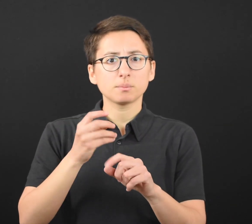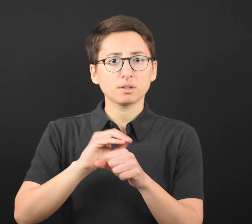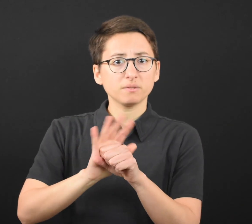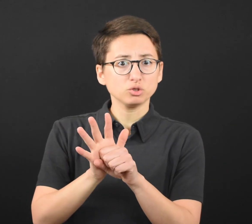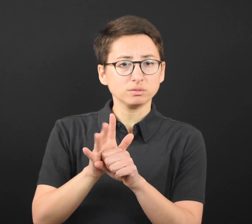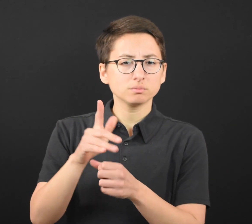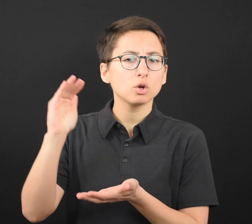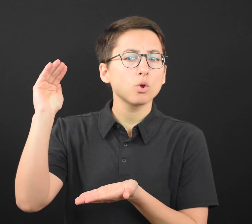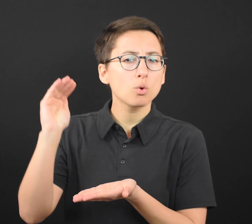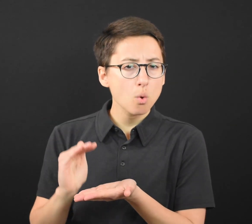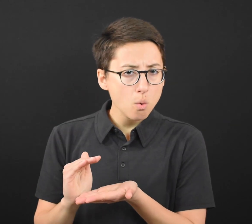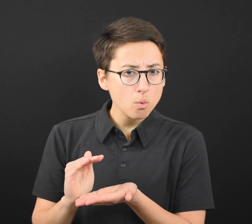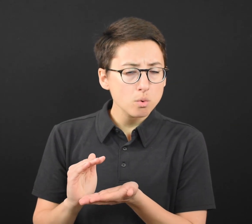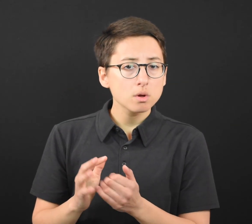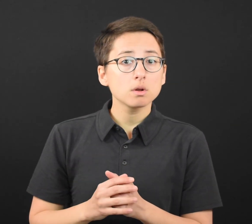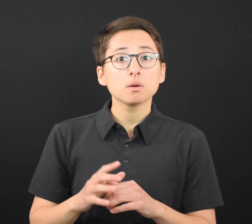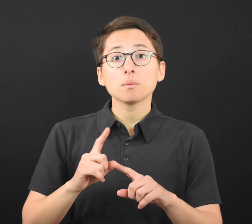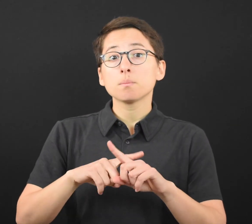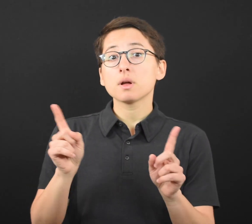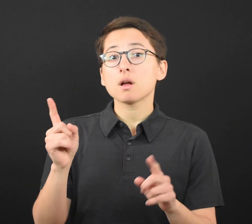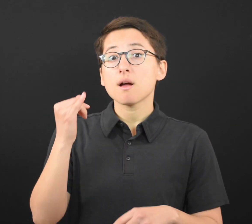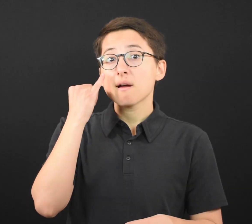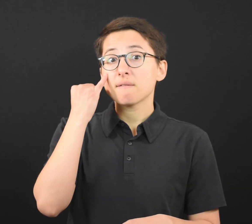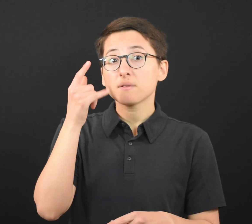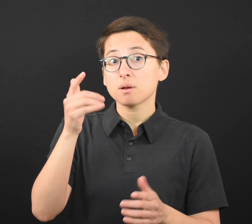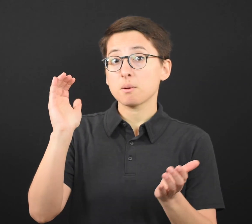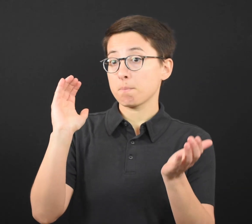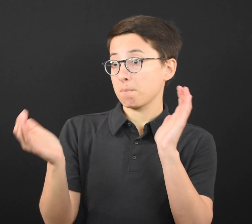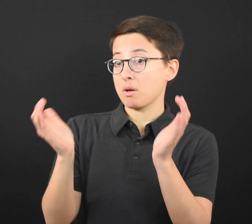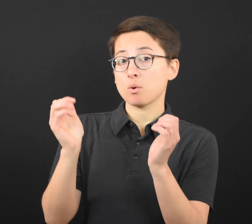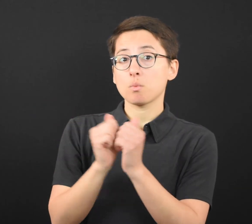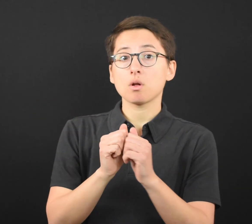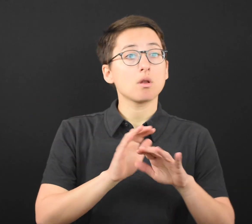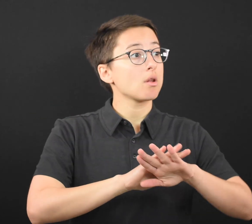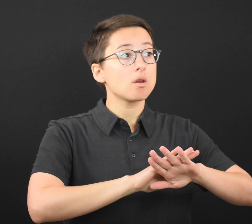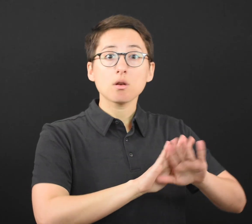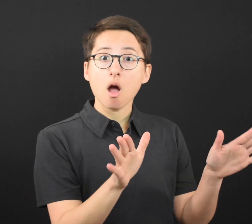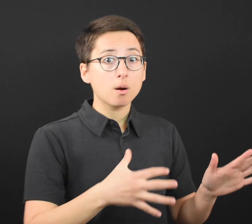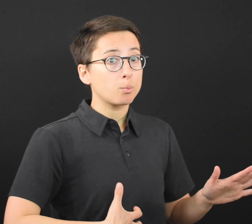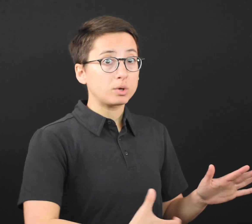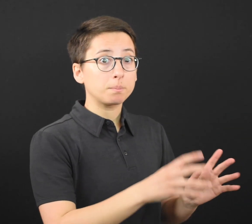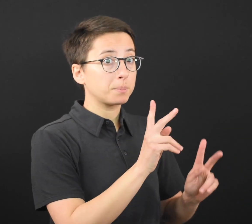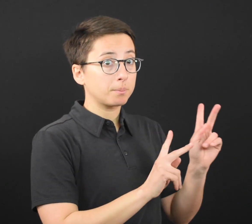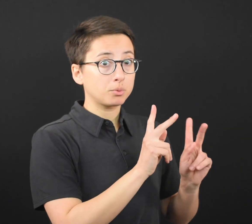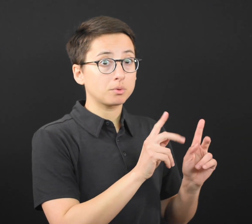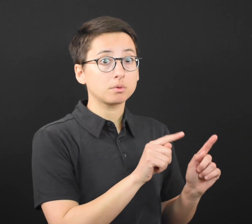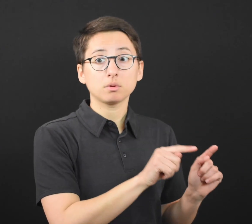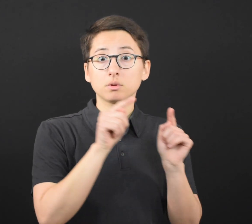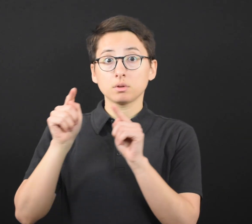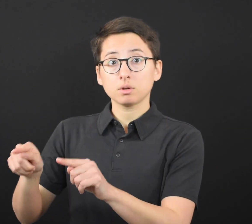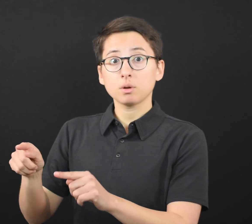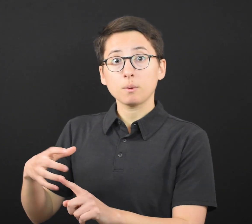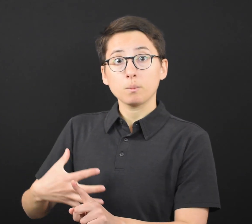low, pregnant people and recently pregnant people are at an increased risk for severe illness from